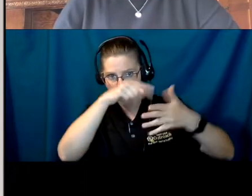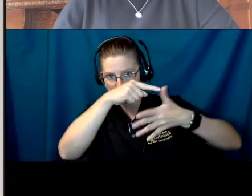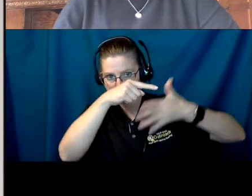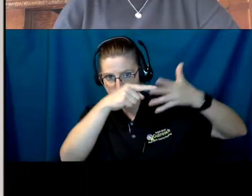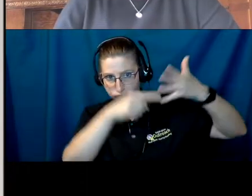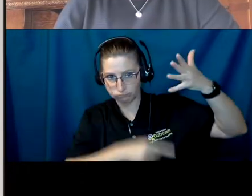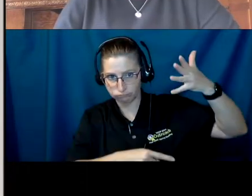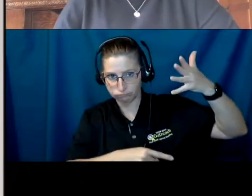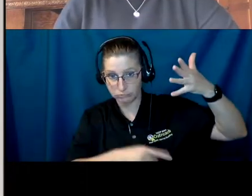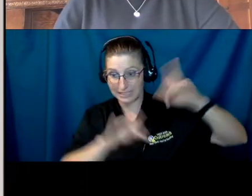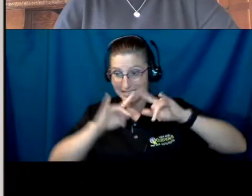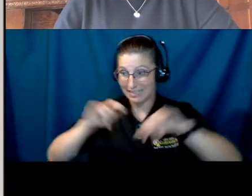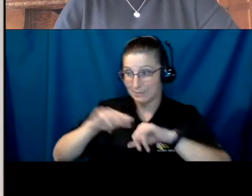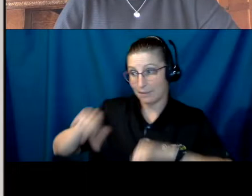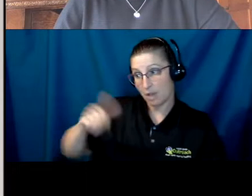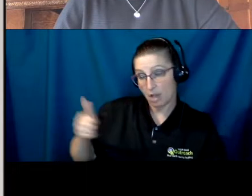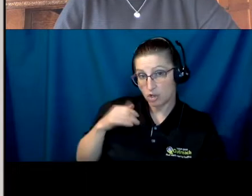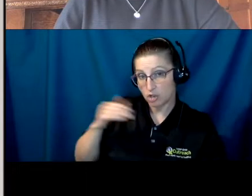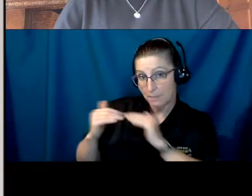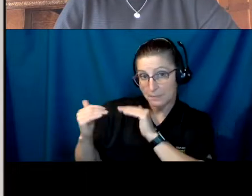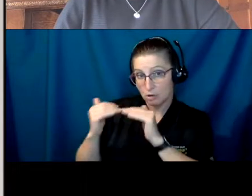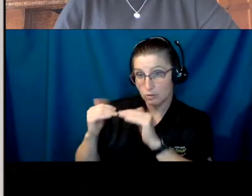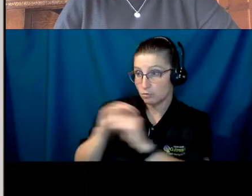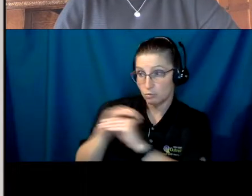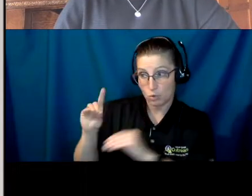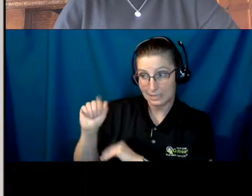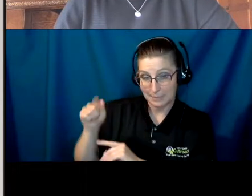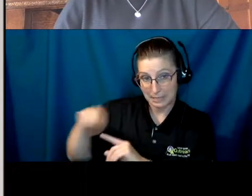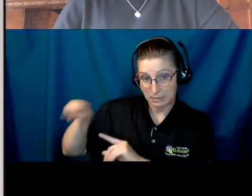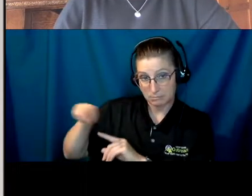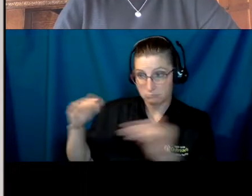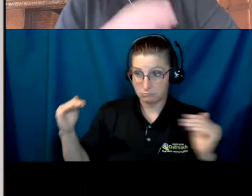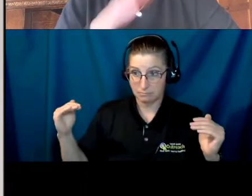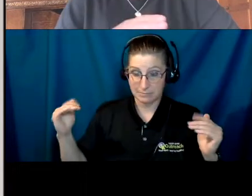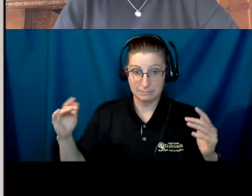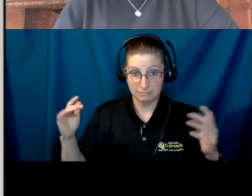same time as their peers without disabilities? Are they using these facilities at the same